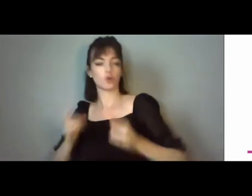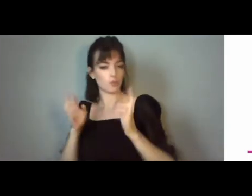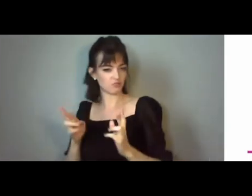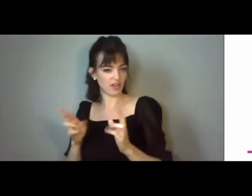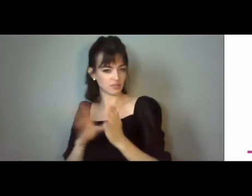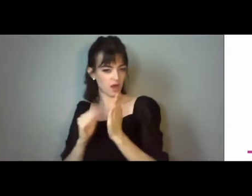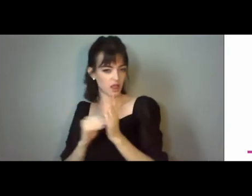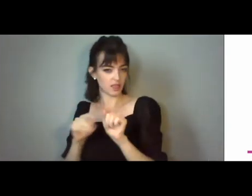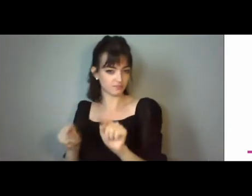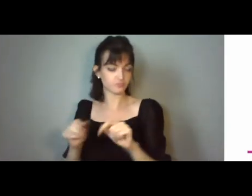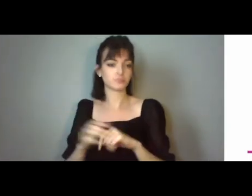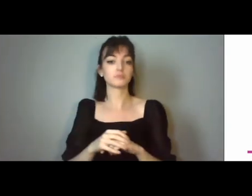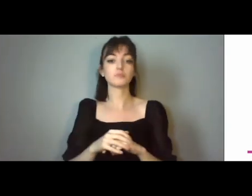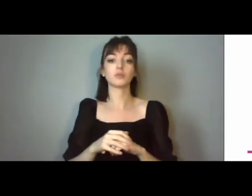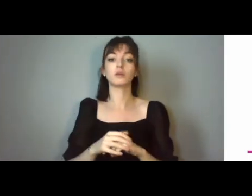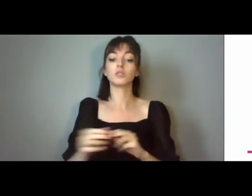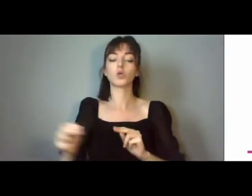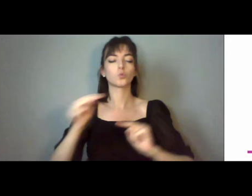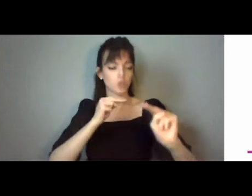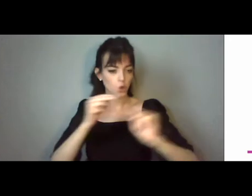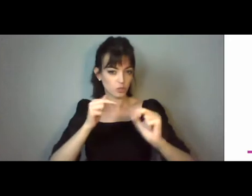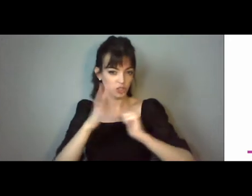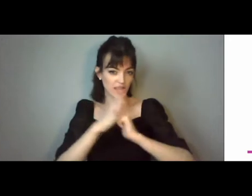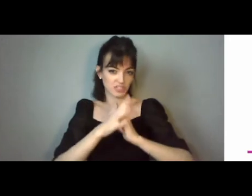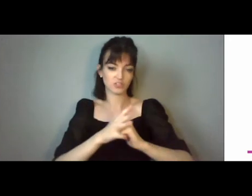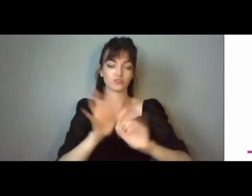During the negotiations for the convention on Rights of Persons with Disabilities,